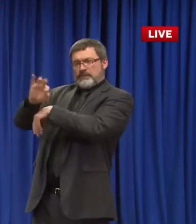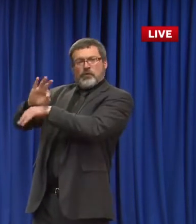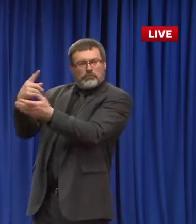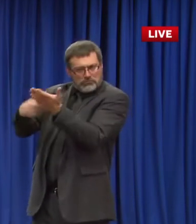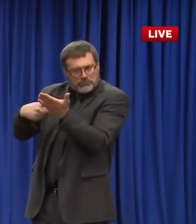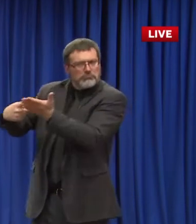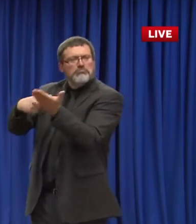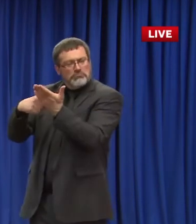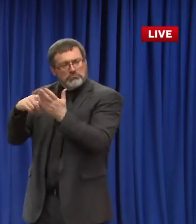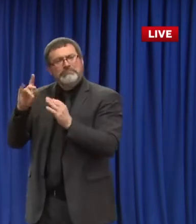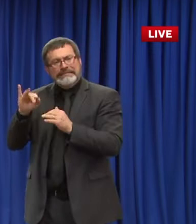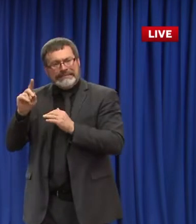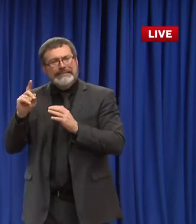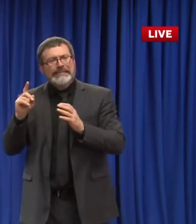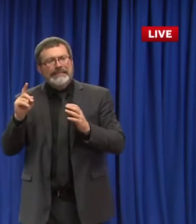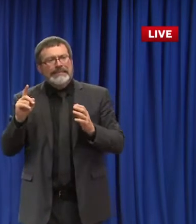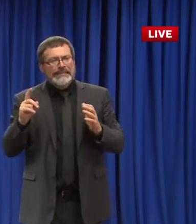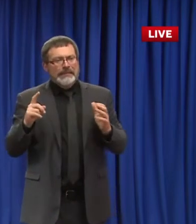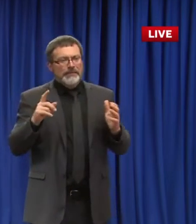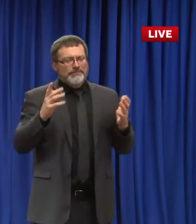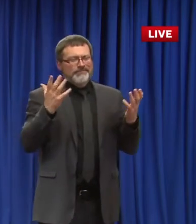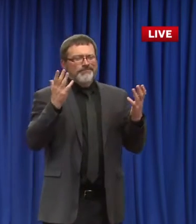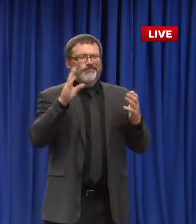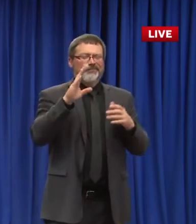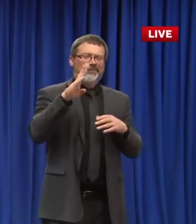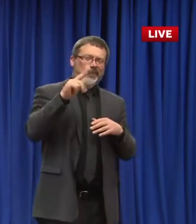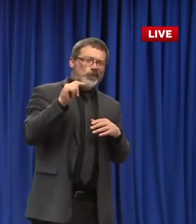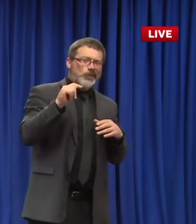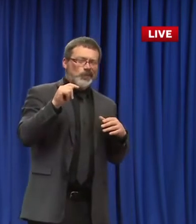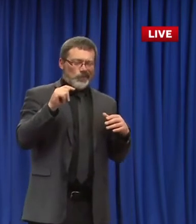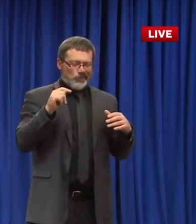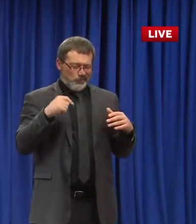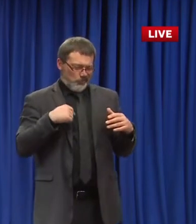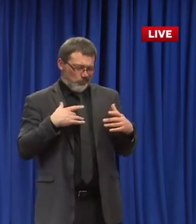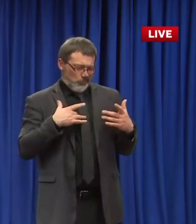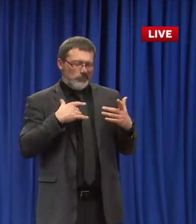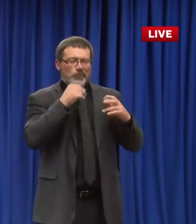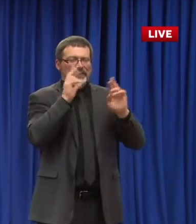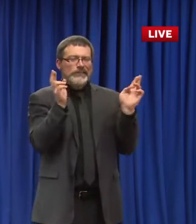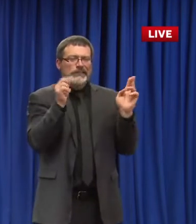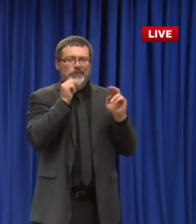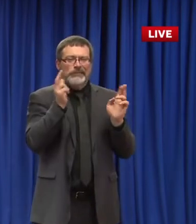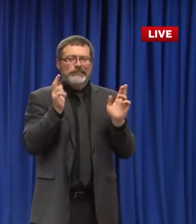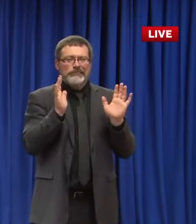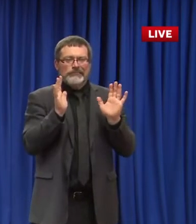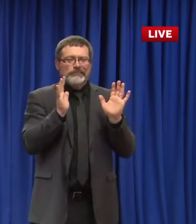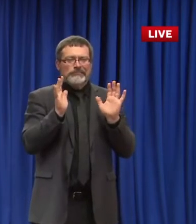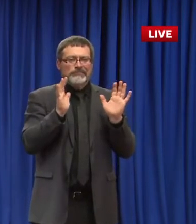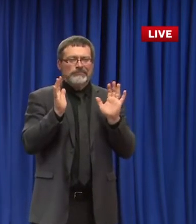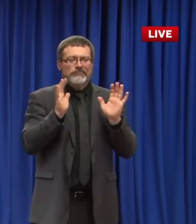I THAT’S A MODEL THAT FOLKS DID DISCUSS AND I BELIEVE THE STAKEHOLDERS HAD A WHOLE DISCUSSION ABOUT IT, BUT THAT’S JUST NOT THE PATH.